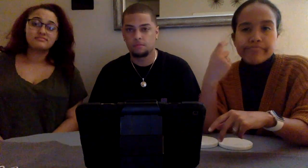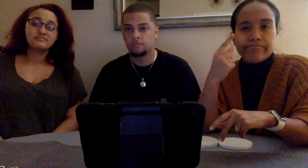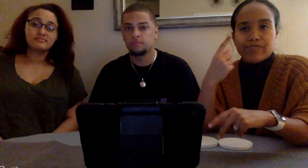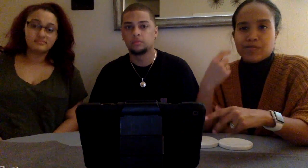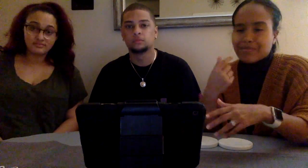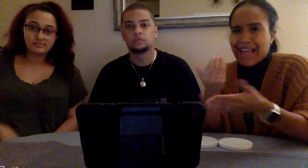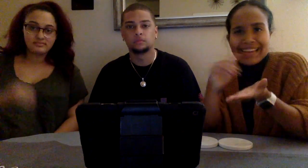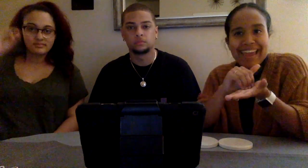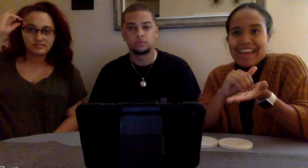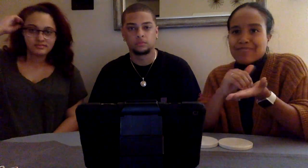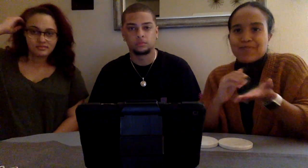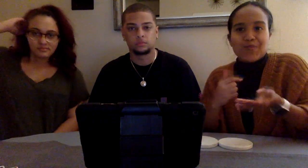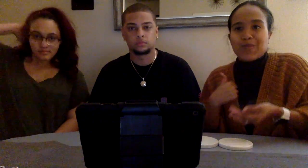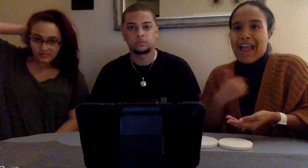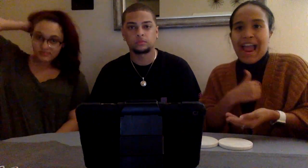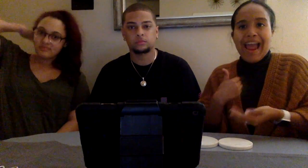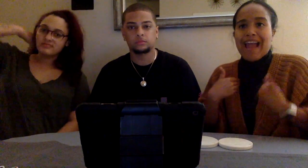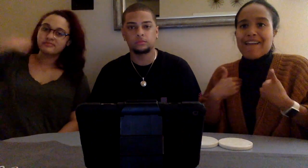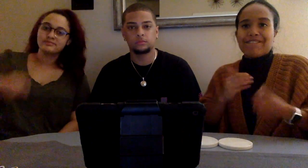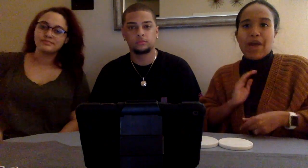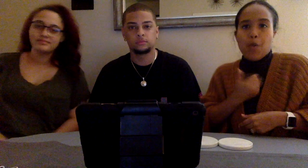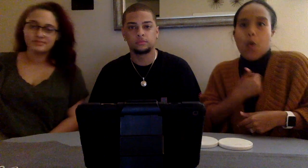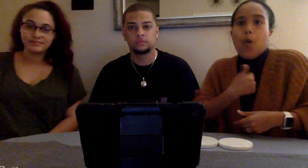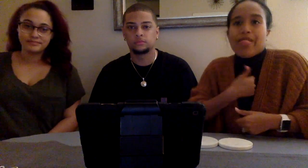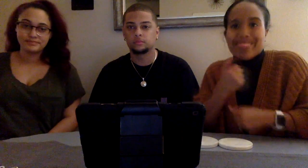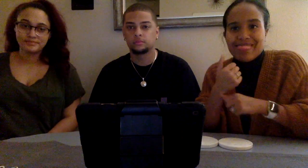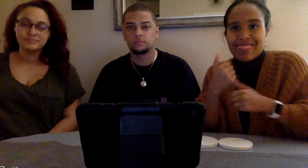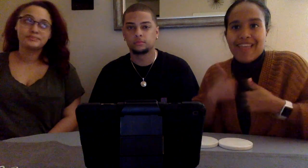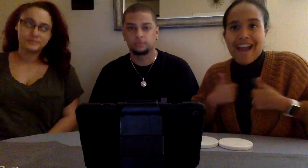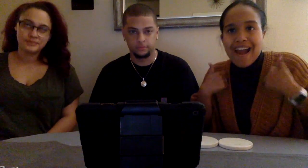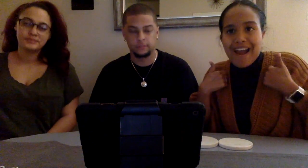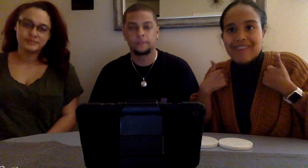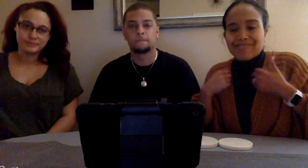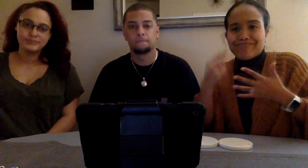Understand again that we have our own lives